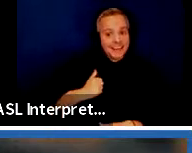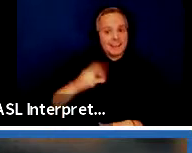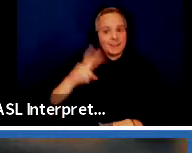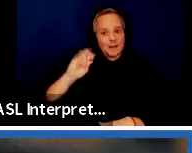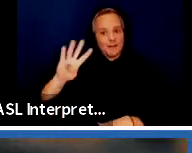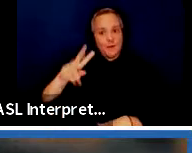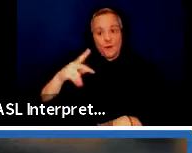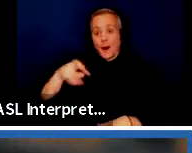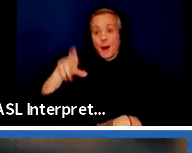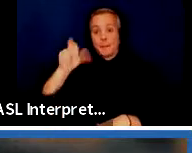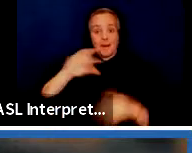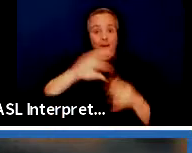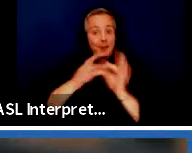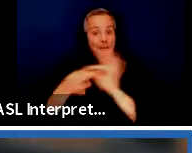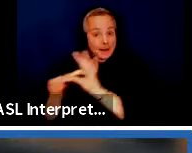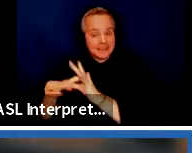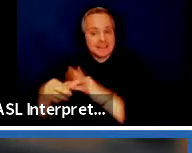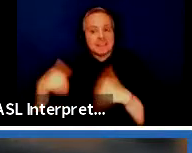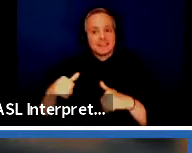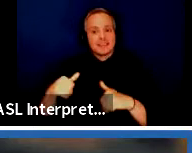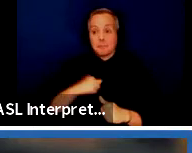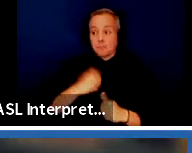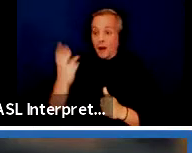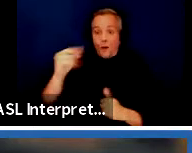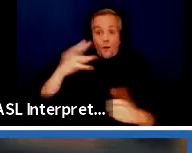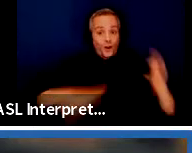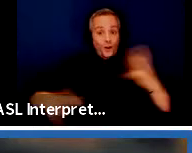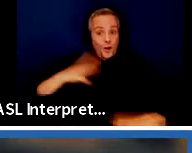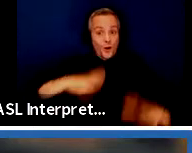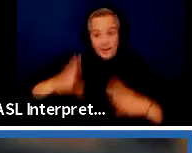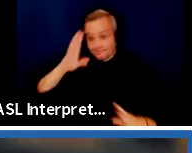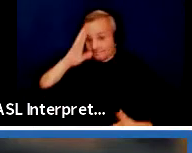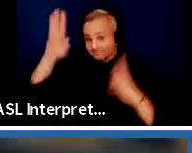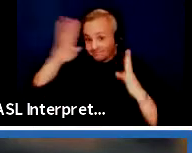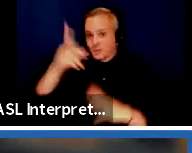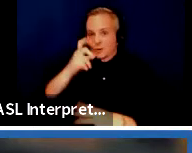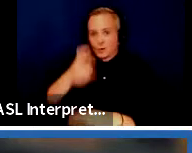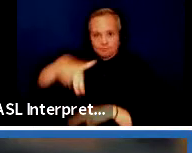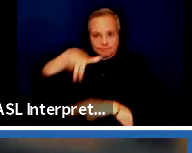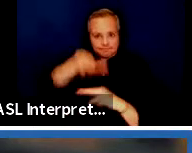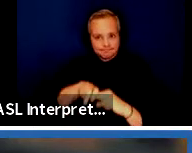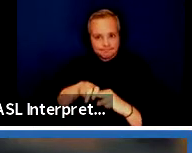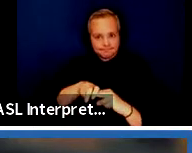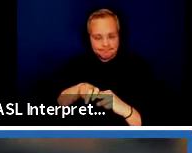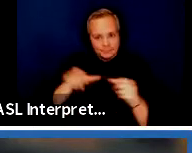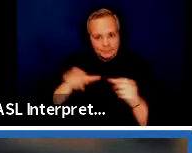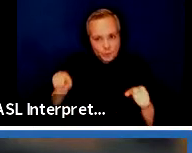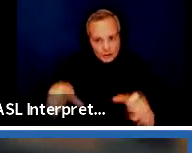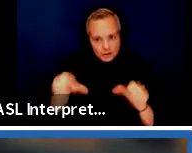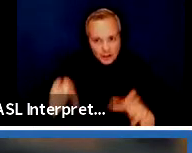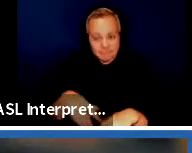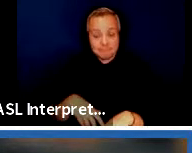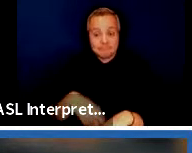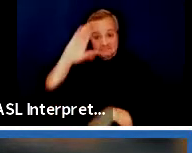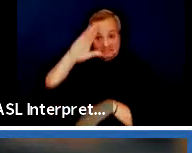I DEVELOPED MY OWN CLOTHING LINE FOR WOMEN THAT ARE SEATED. I GAVE BIRTH TO MY SON WHO IS NOW 10 YEARS OLD.